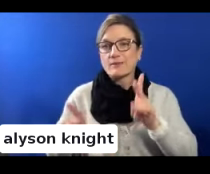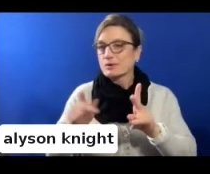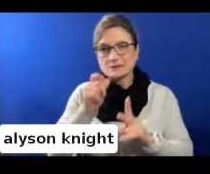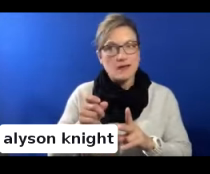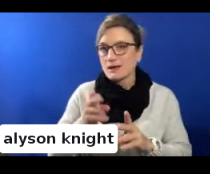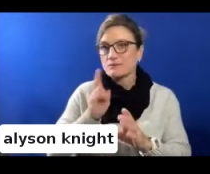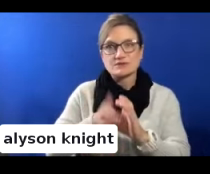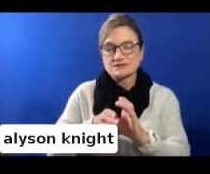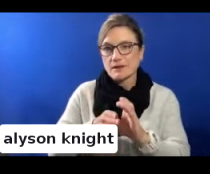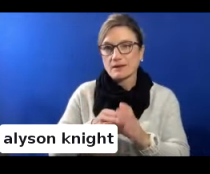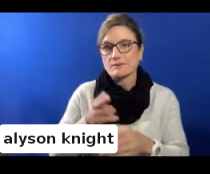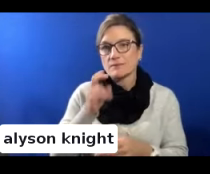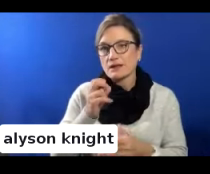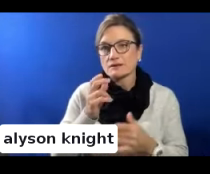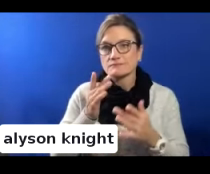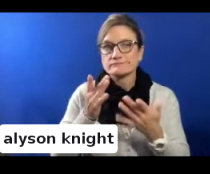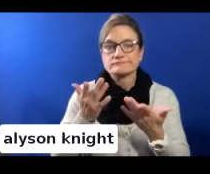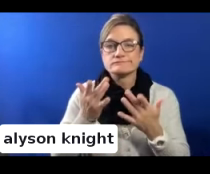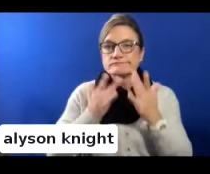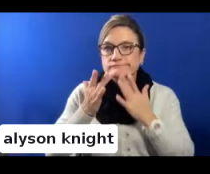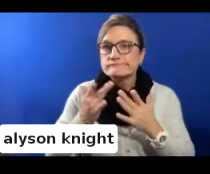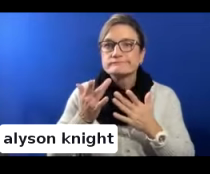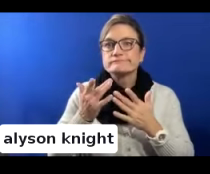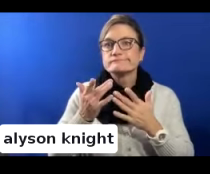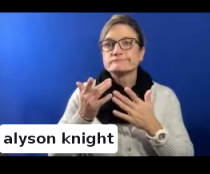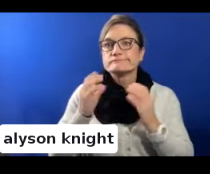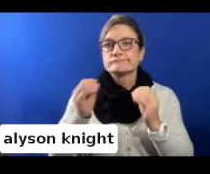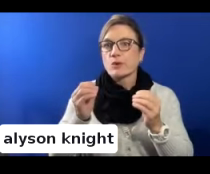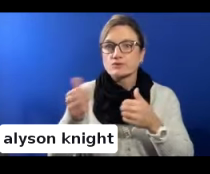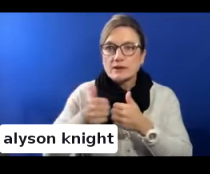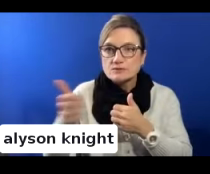due to lack of transportation or caregiver availability.